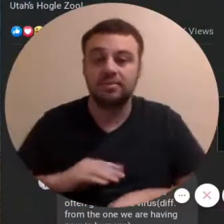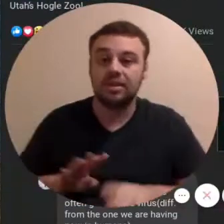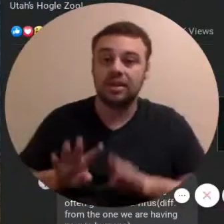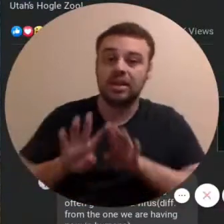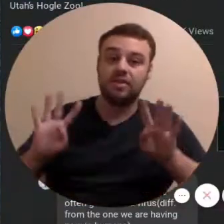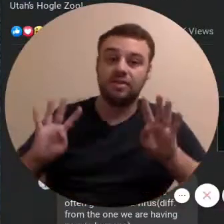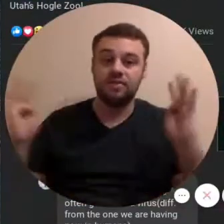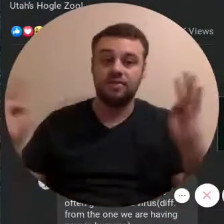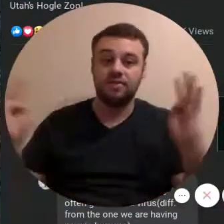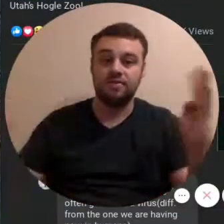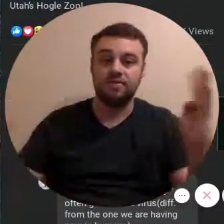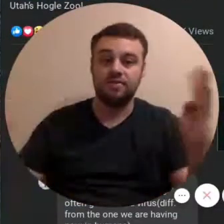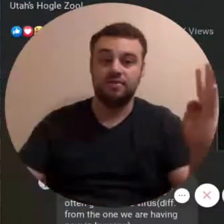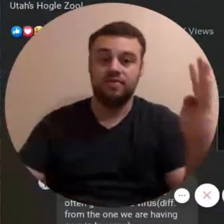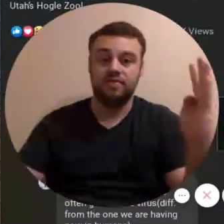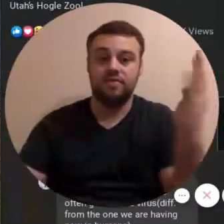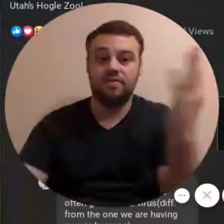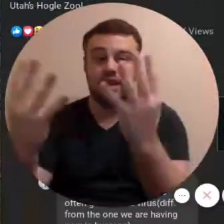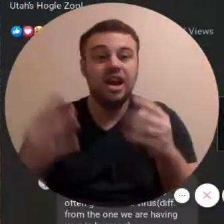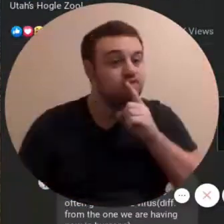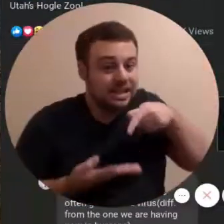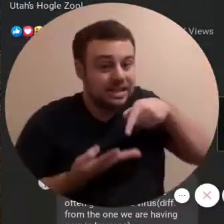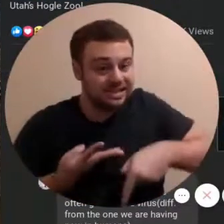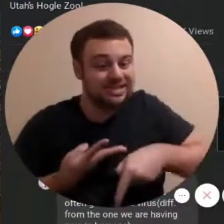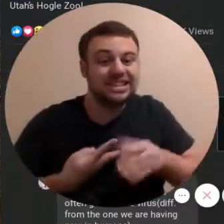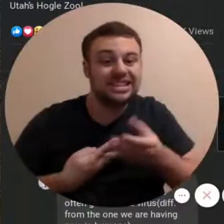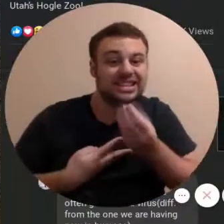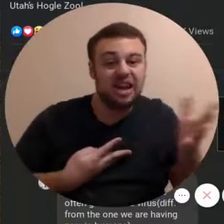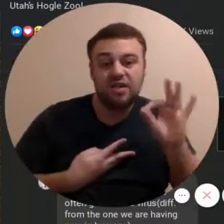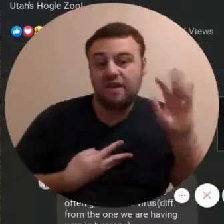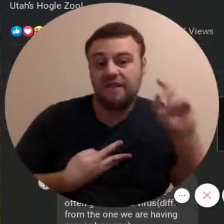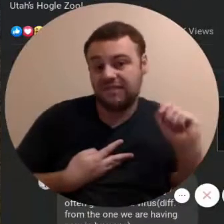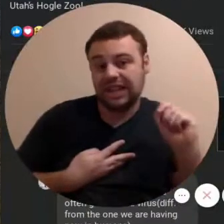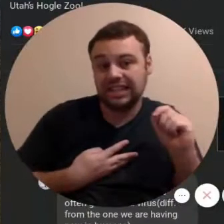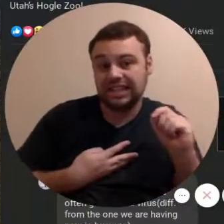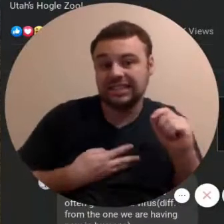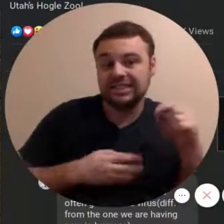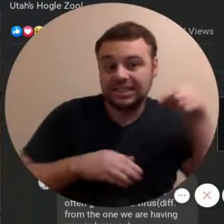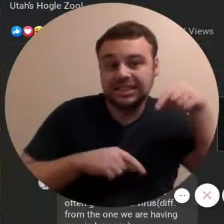Brad: It's several feet deep. Some of you have asked "How deep it is?" It's deep enough, folks.